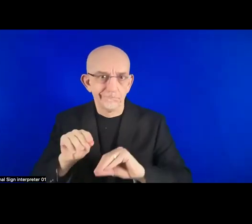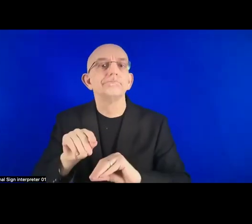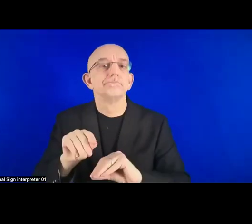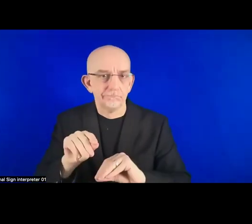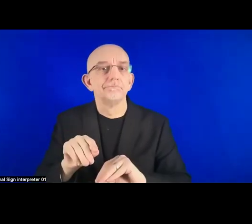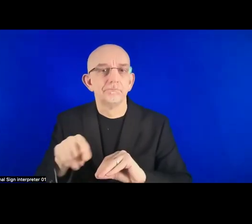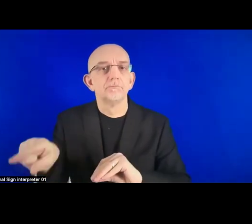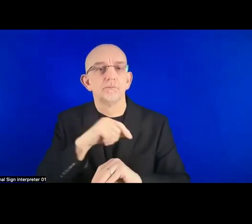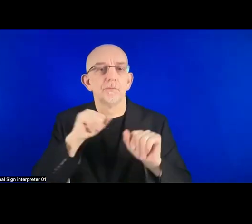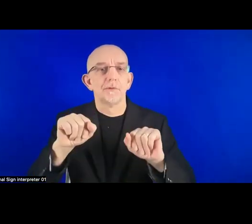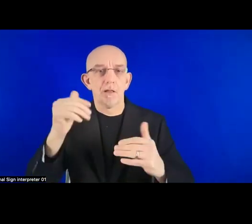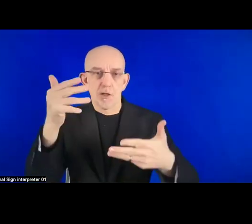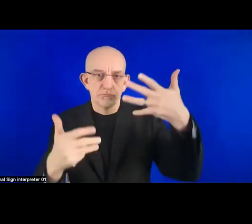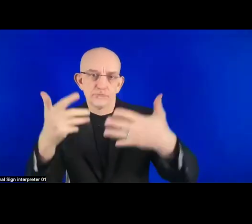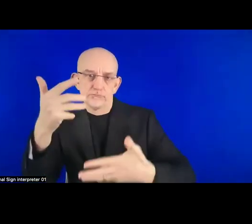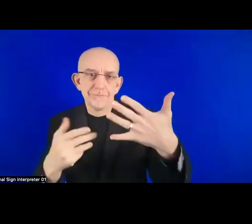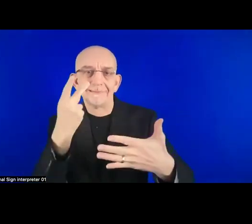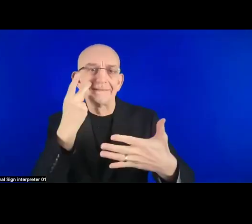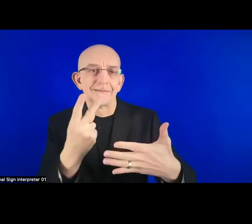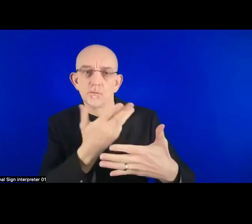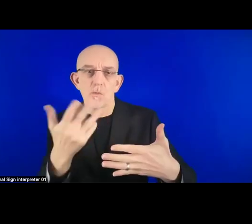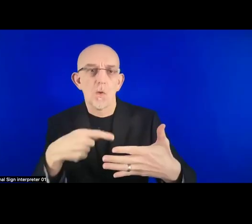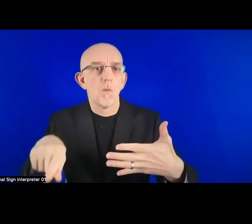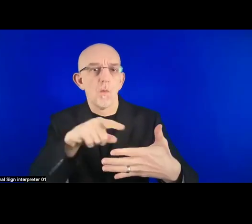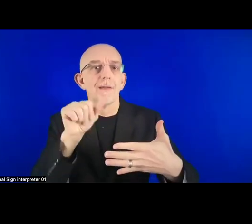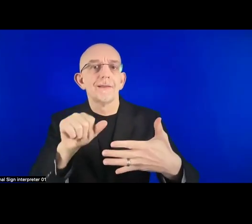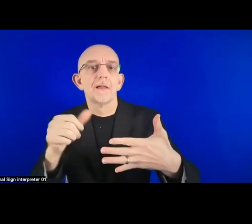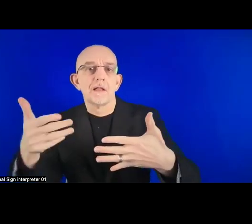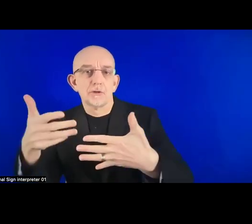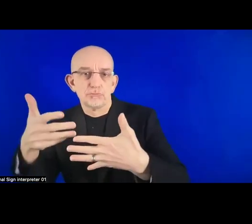complete that by the end of May, but these dates are relatively tentative because